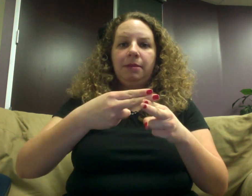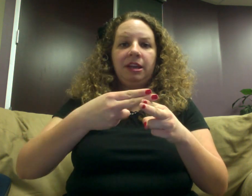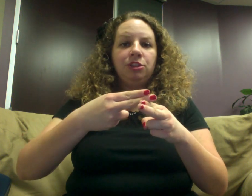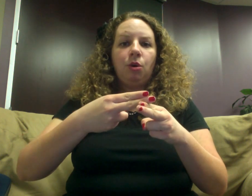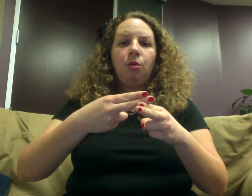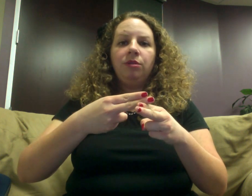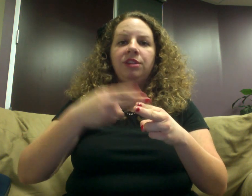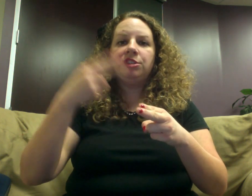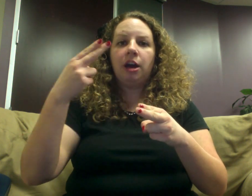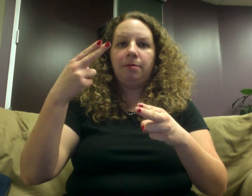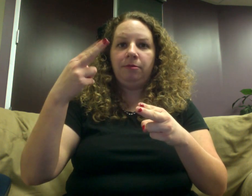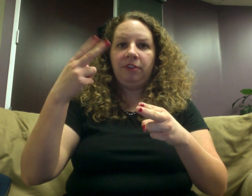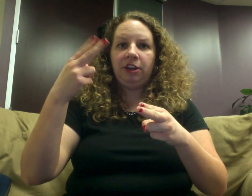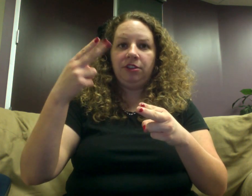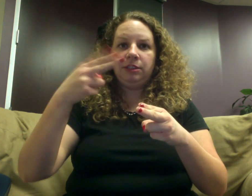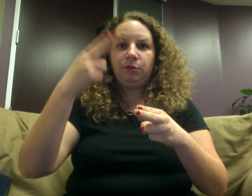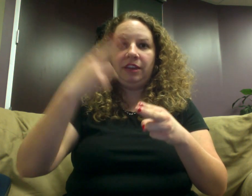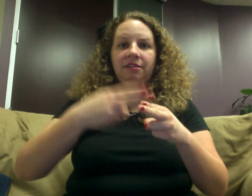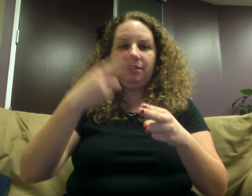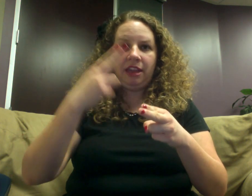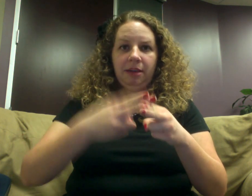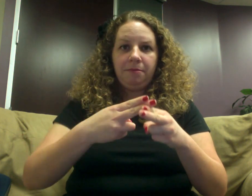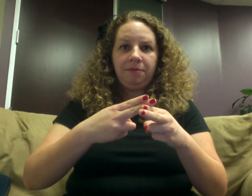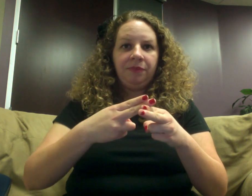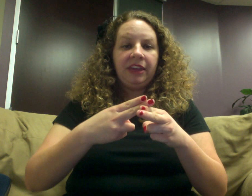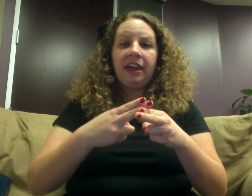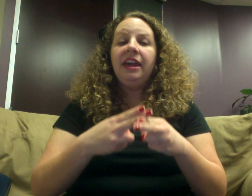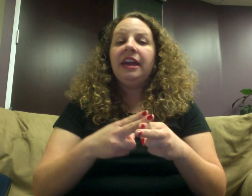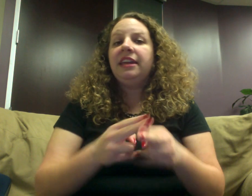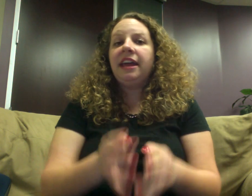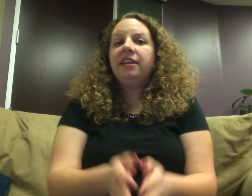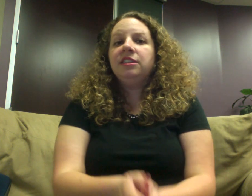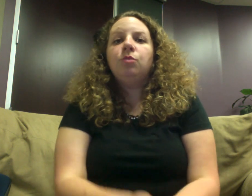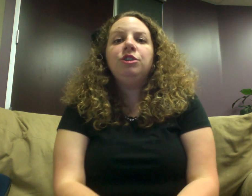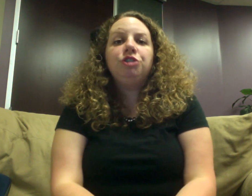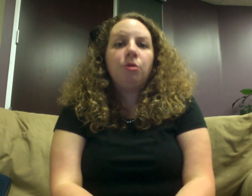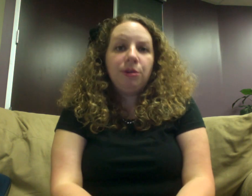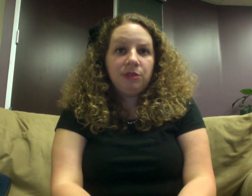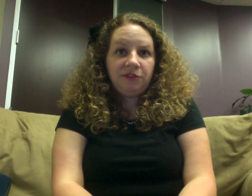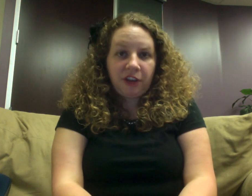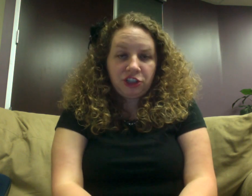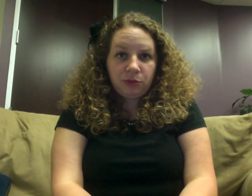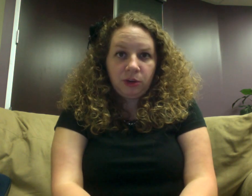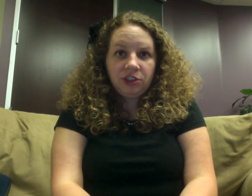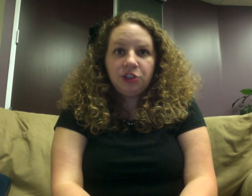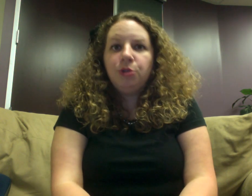NAME and it's only the top finger that's moving. In ASL, we don't use function words so you